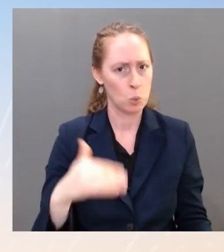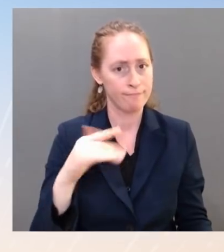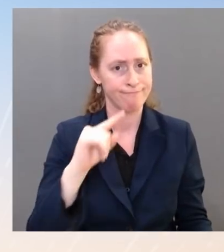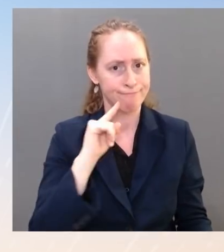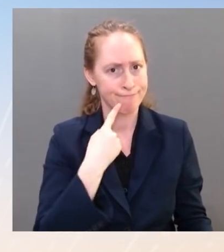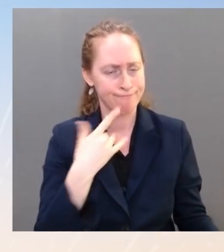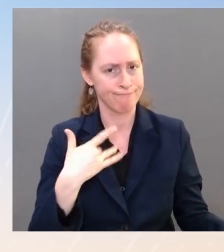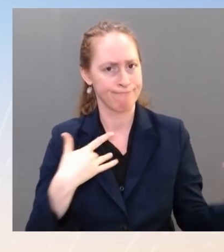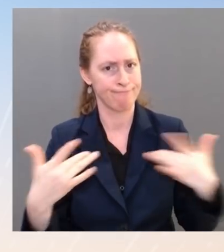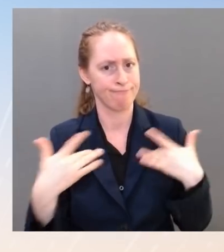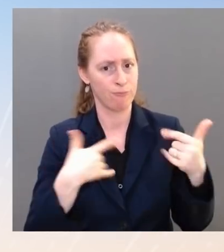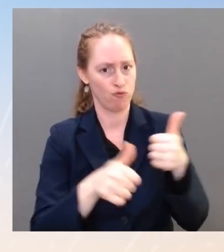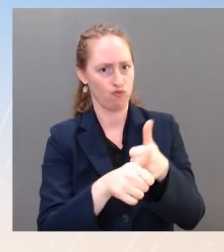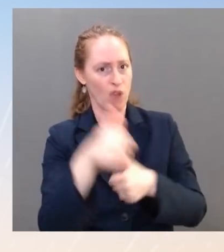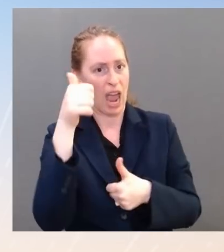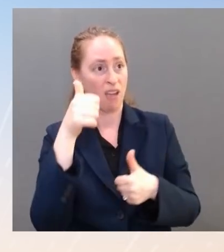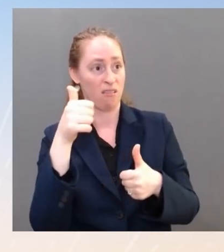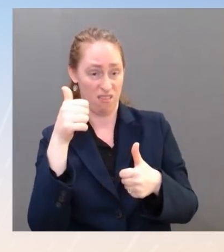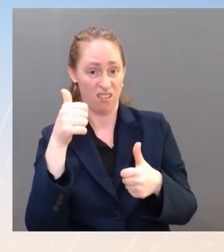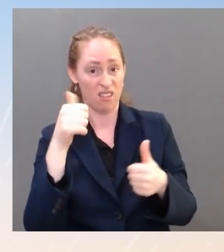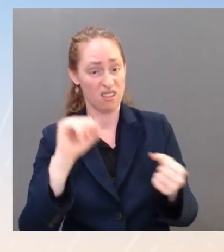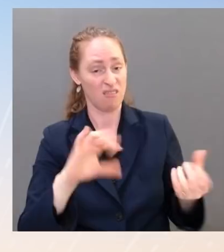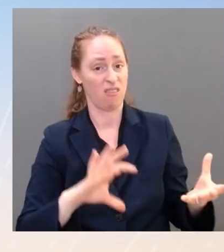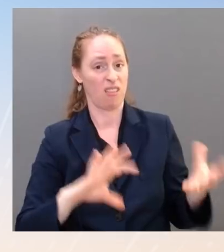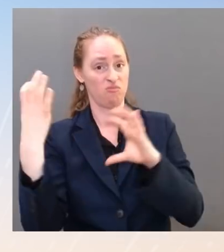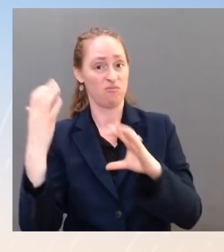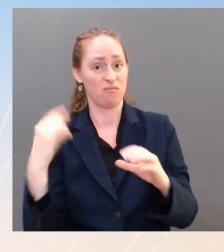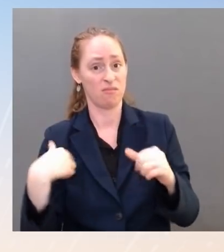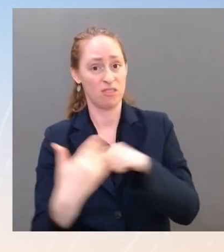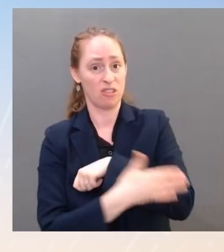We in the Department of Homeland Security, in partnership with the FBI,